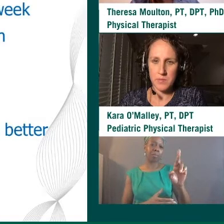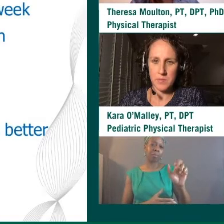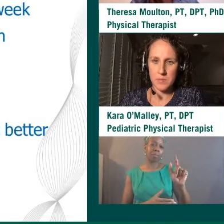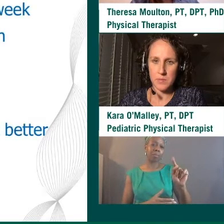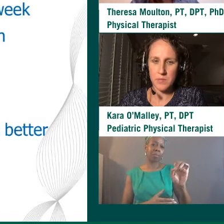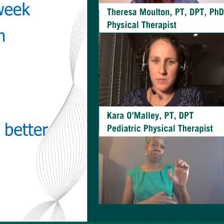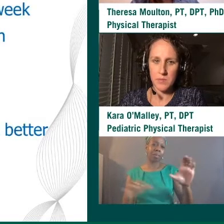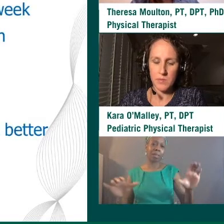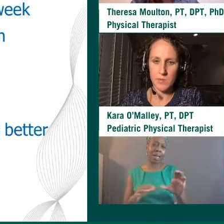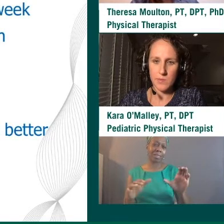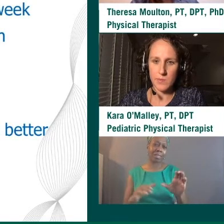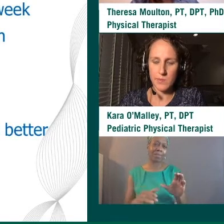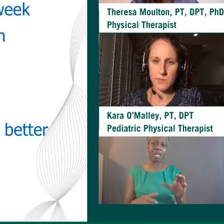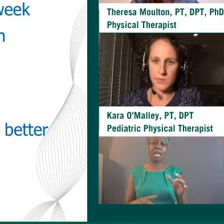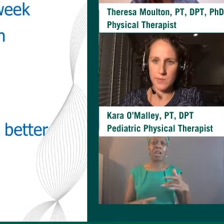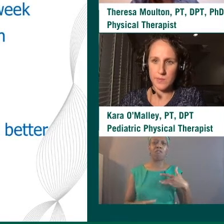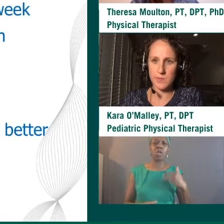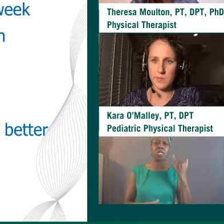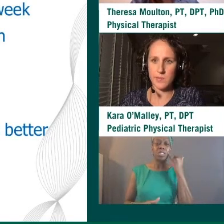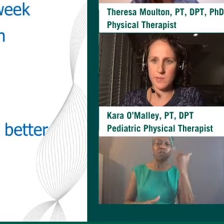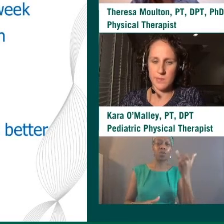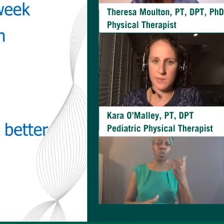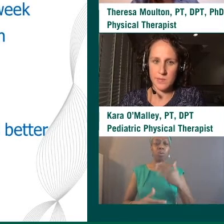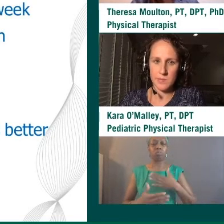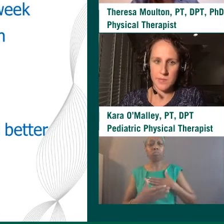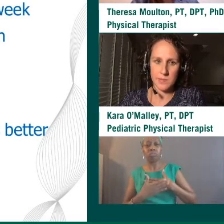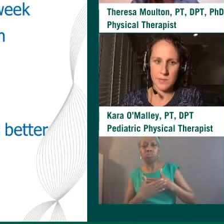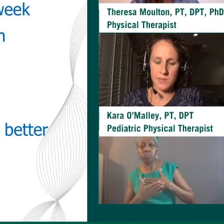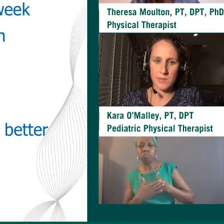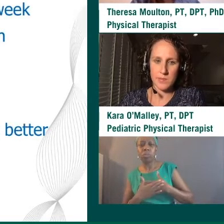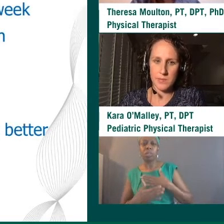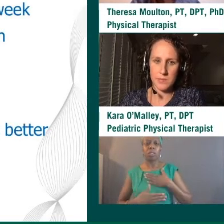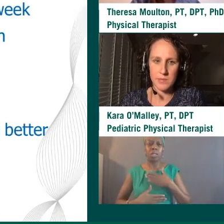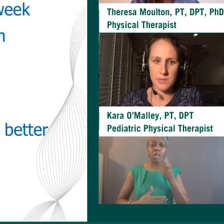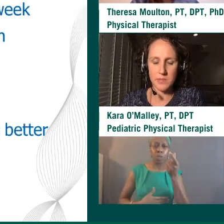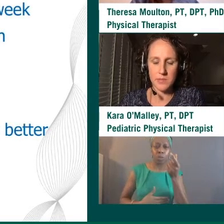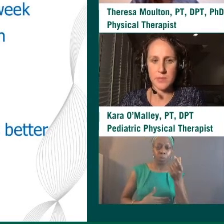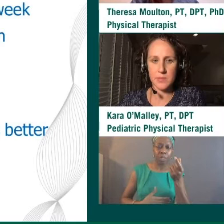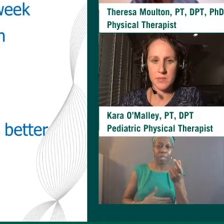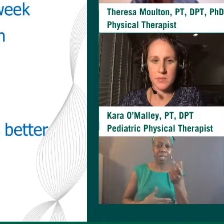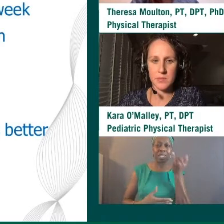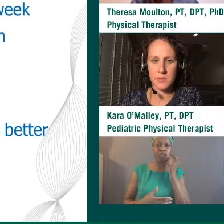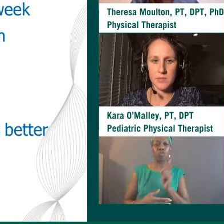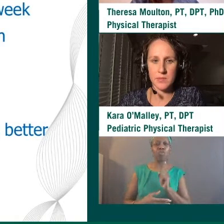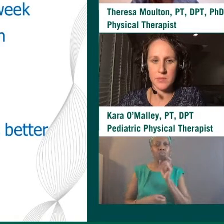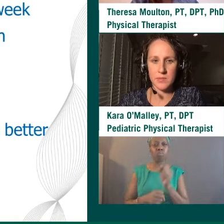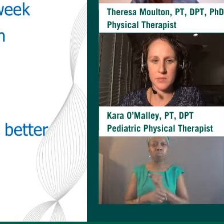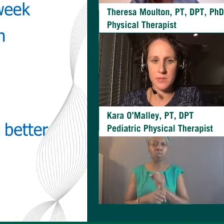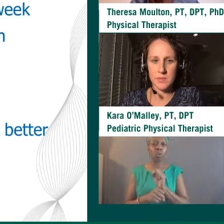reducing that sitting around. We classify that as, or call that sedentary behaviors.